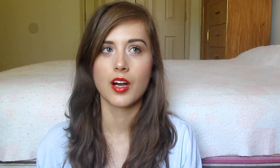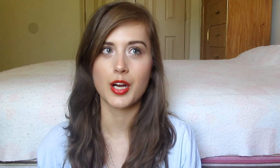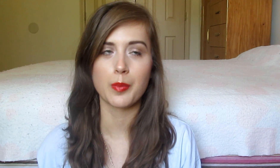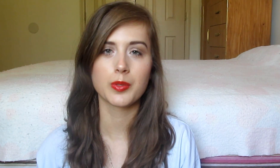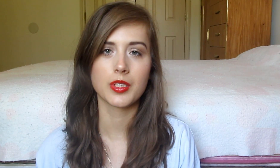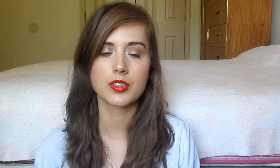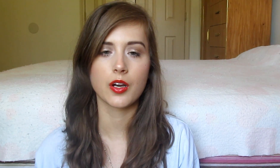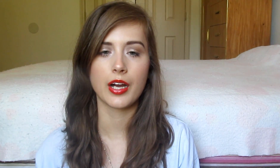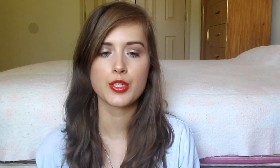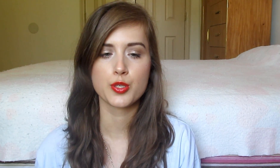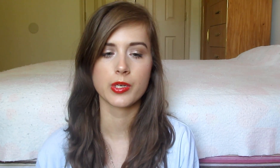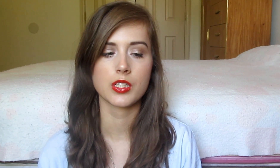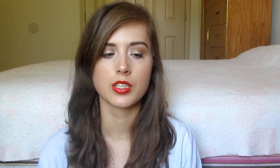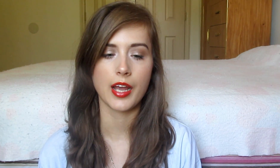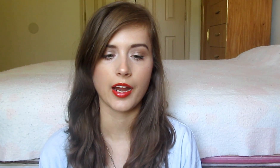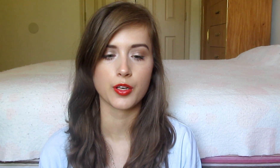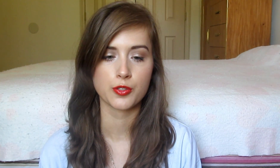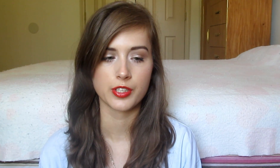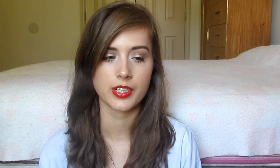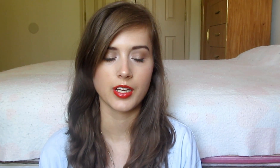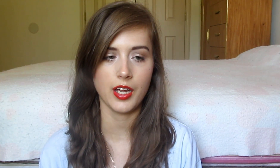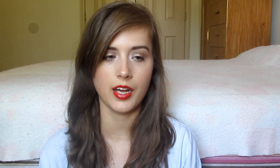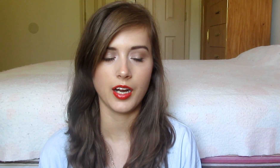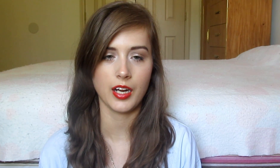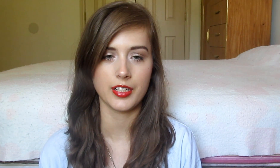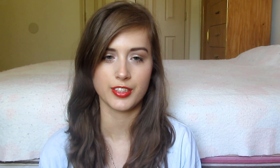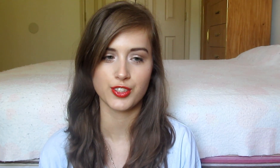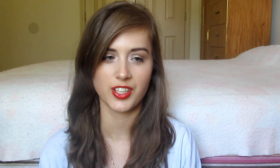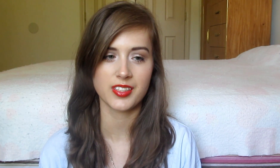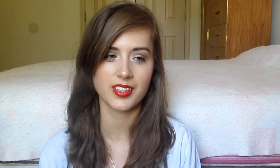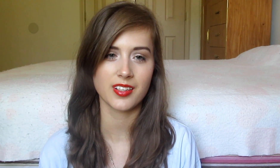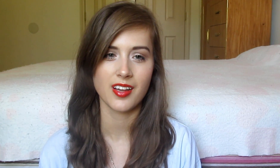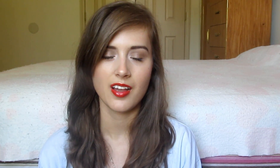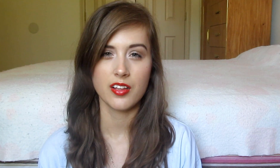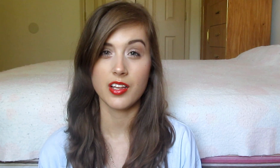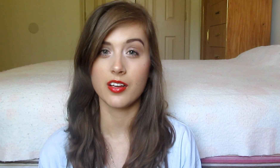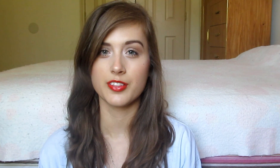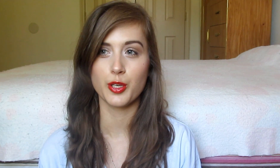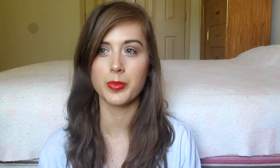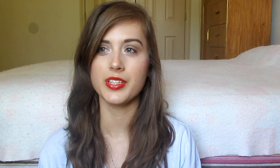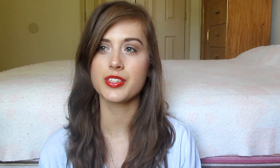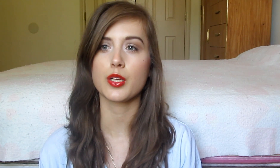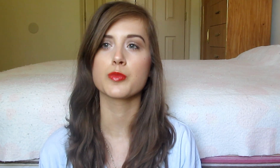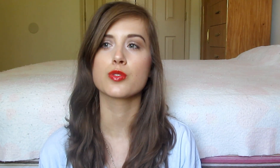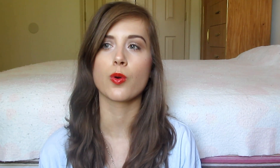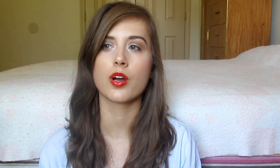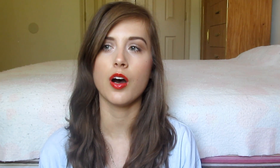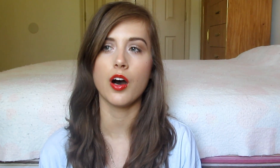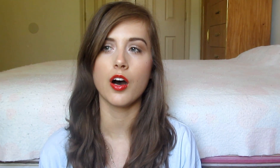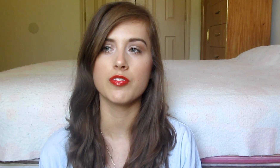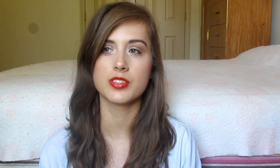A couple of months ago, I tweeted Hank Green and I suggested that there be some sort of